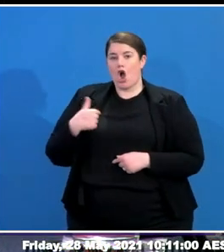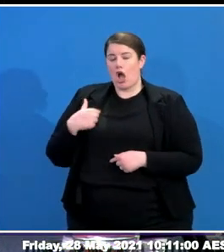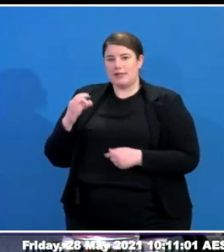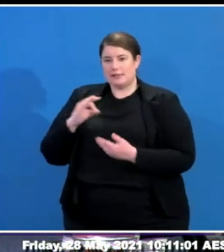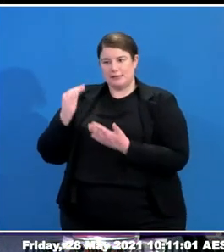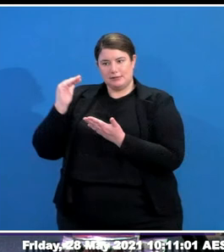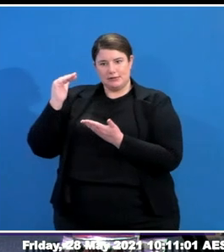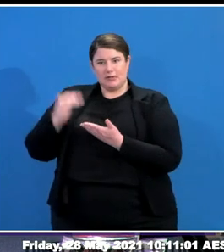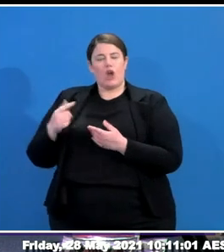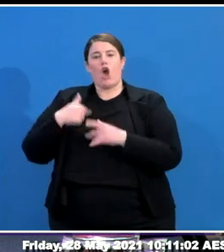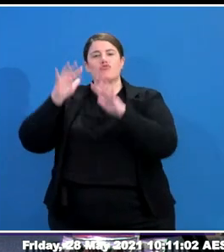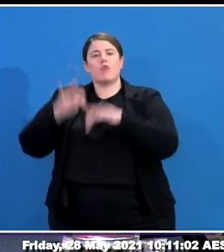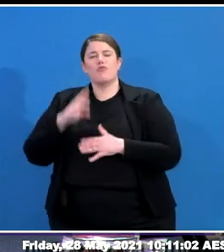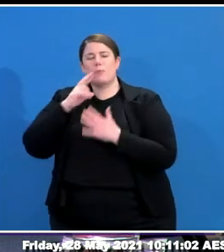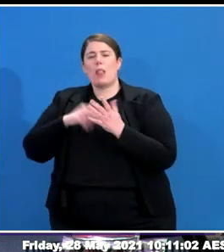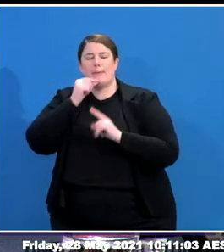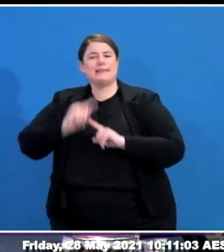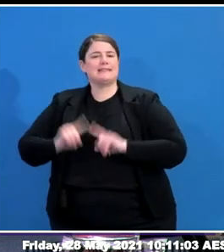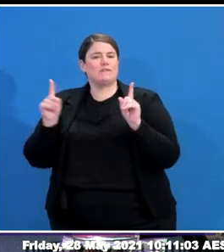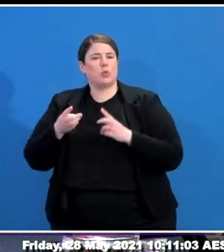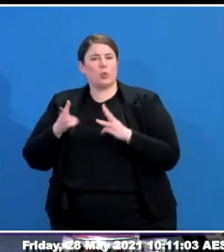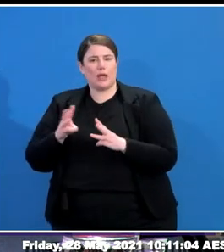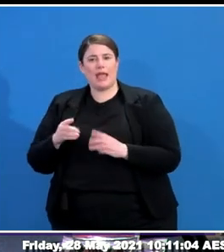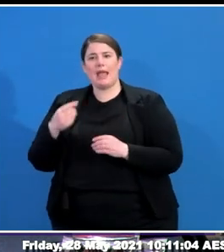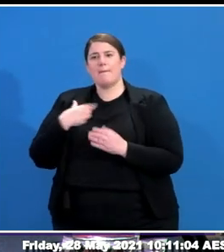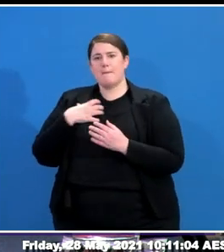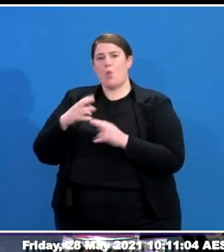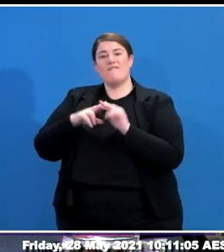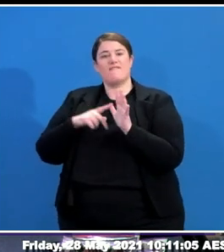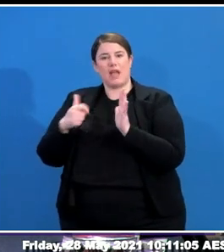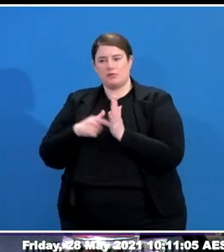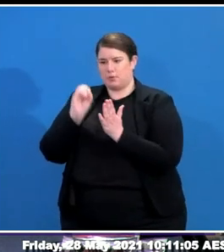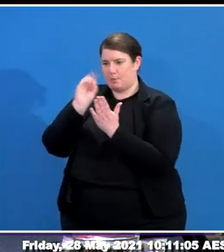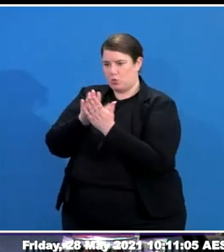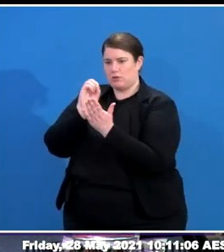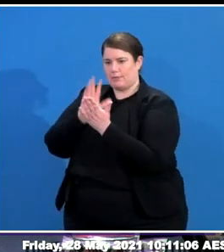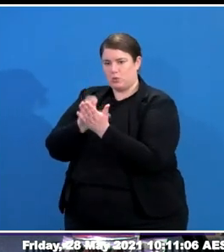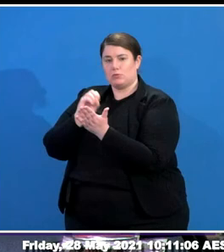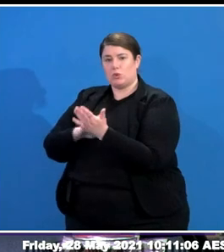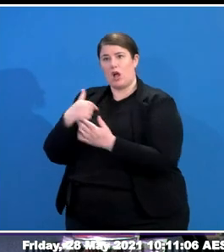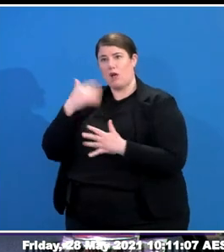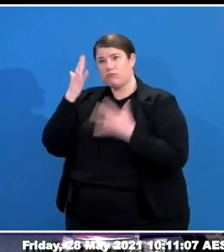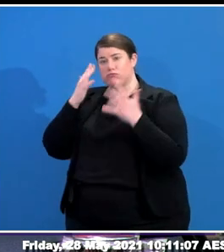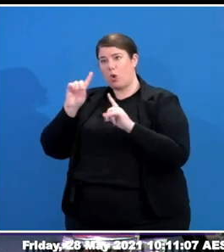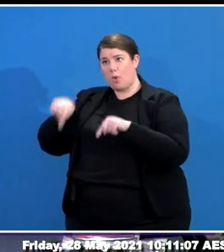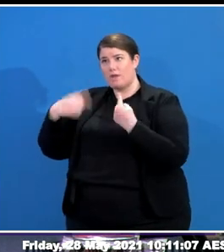of report written that was considered to be more objective. I have thought about it overnight, and I still can't recall where